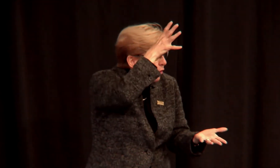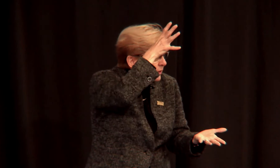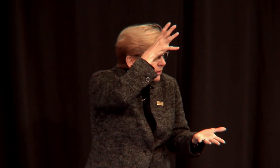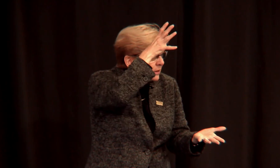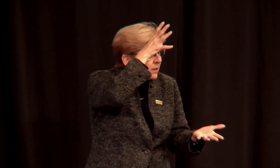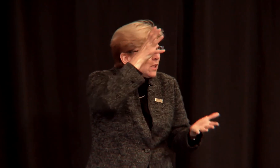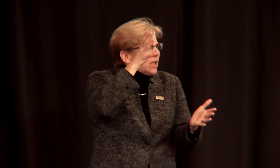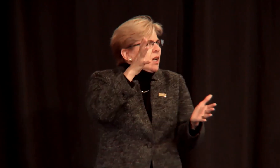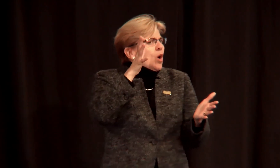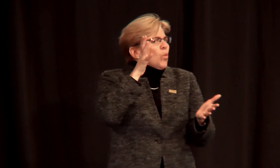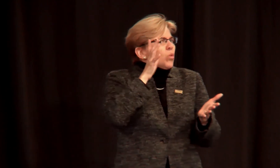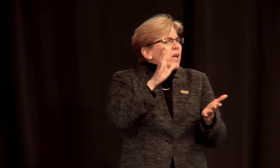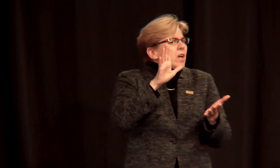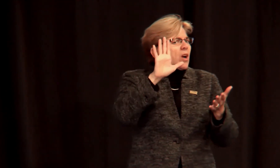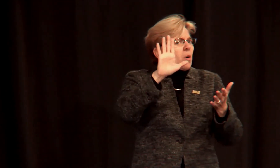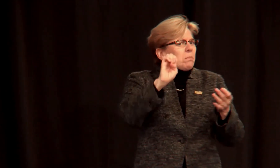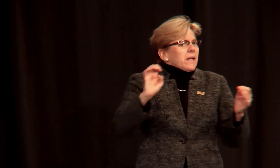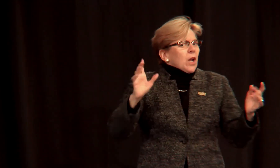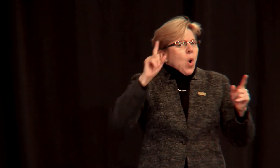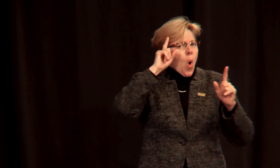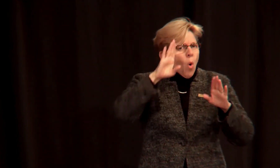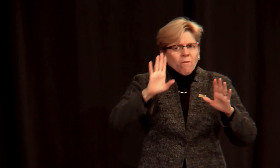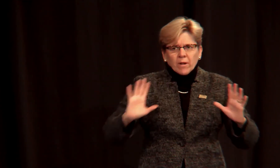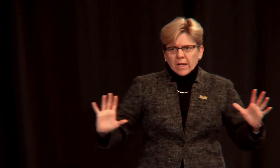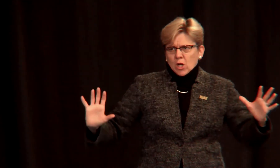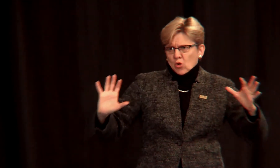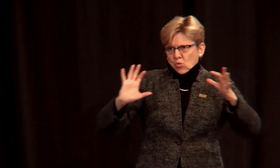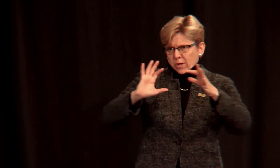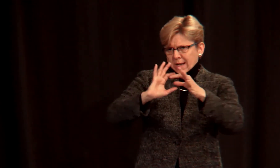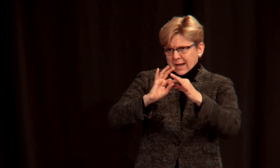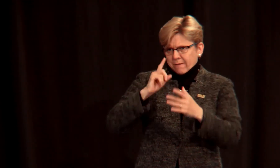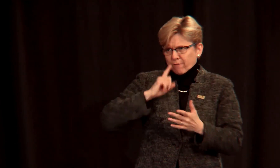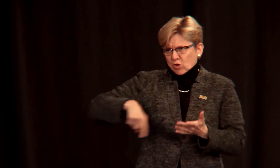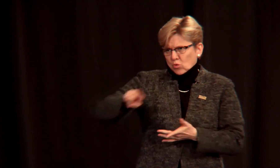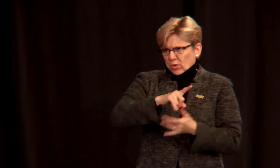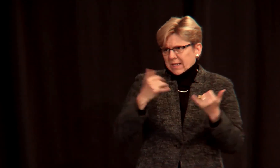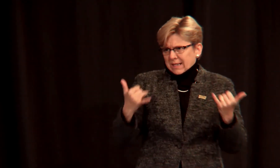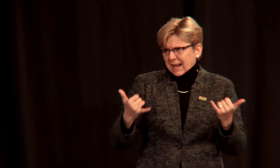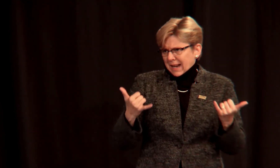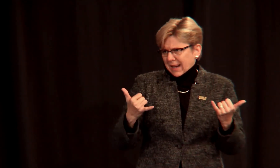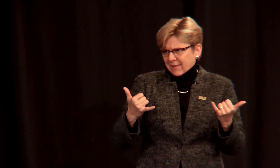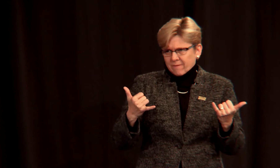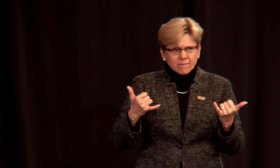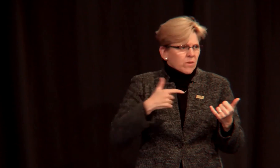the experience of parents clearly tell us that and what we were hoping to do is connect